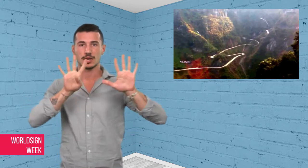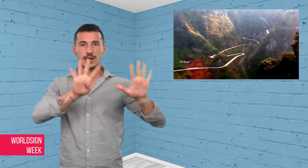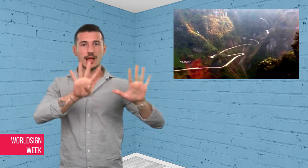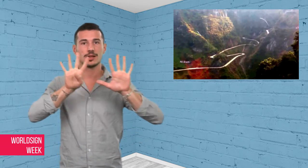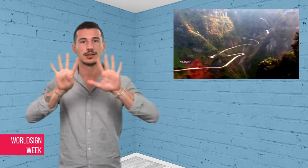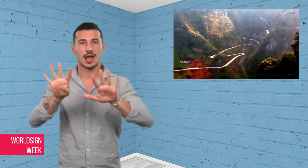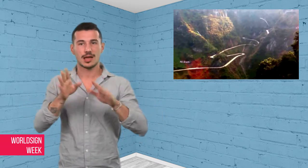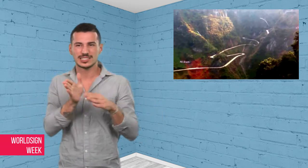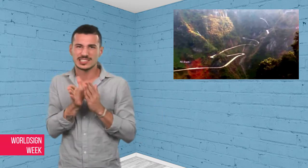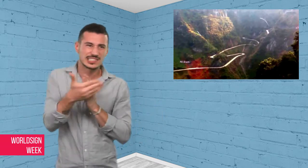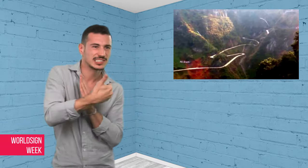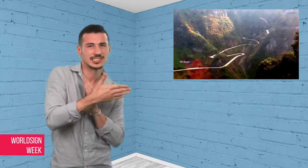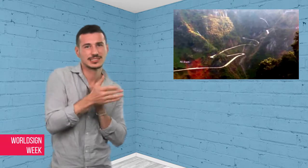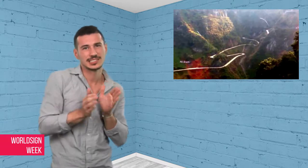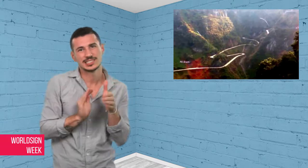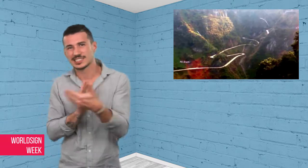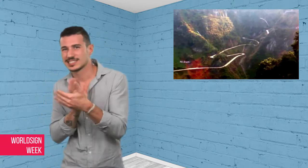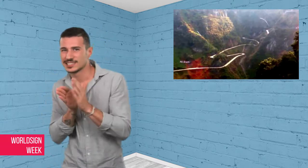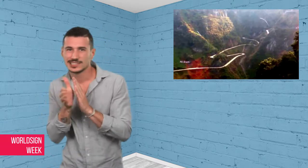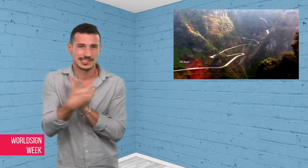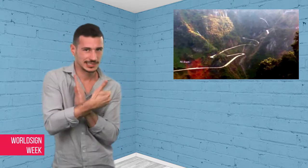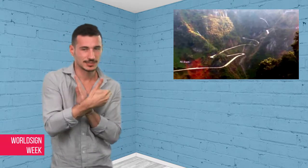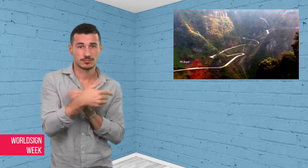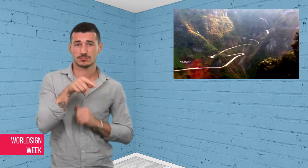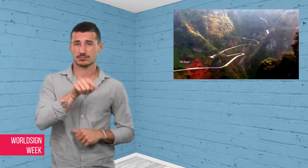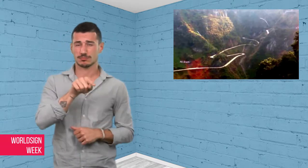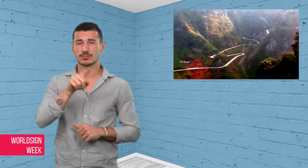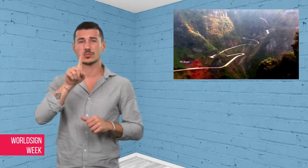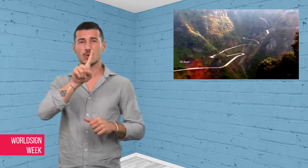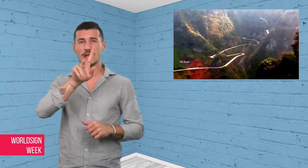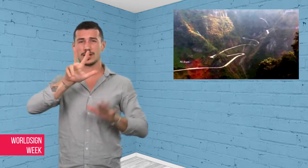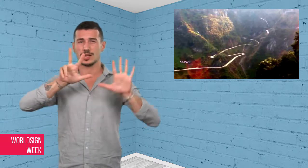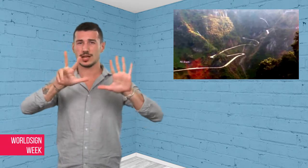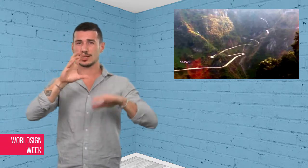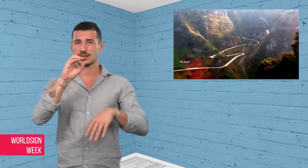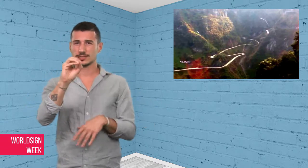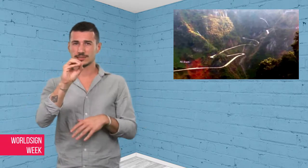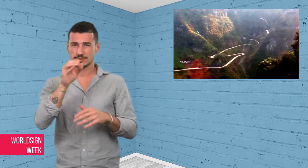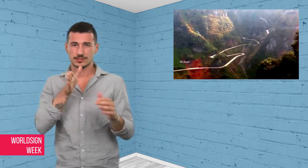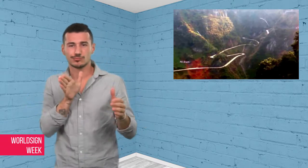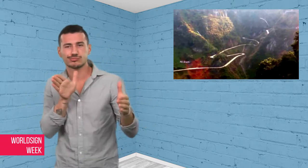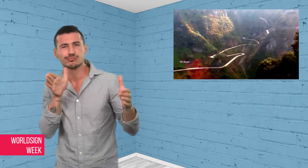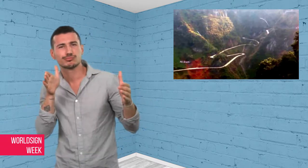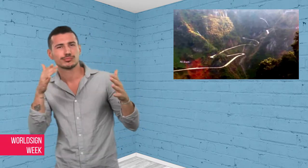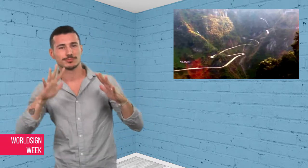and many 180 degree turns snaking up the mountain.